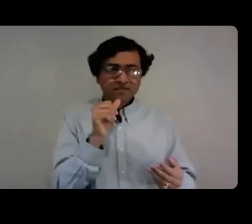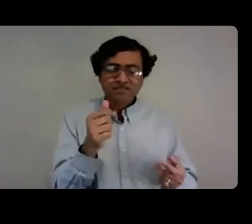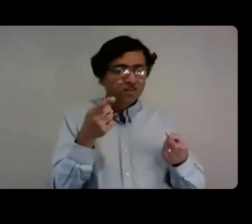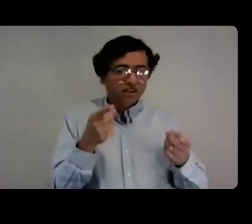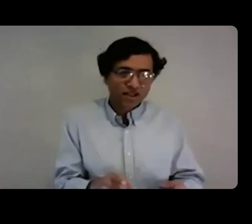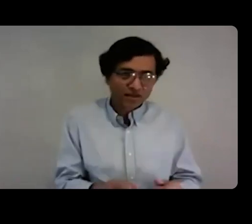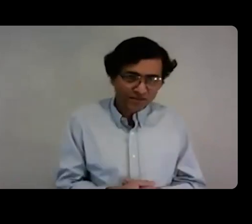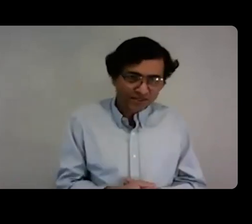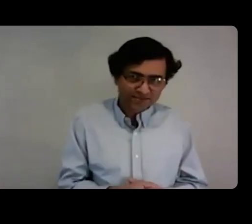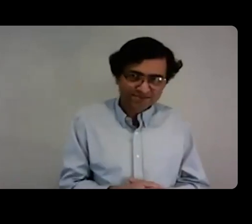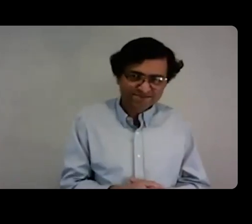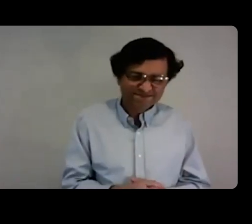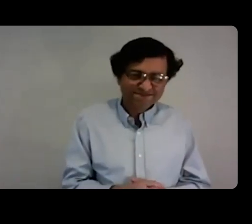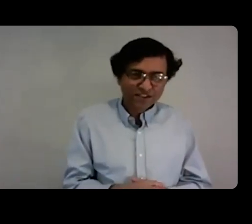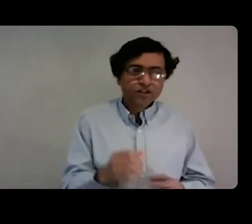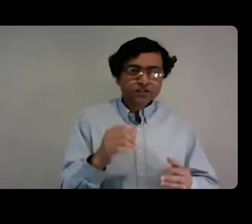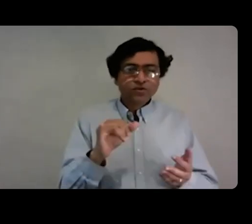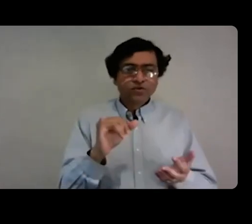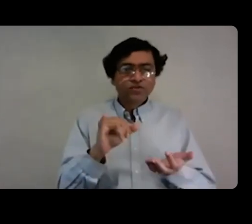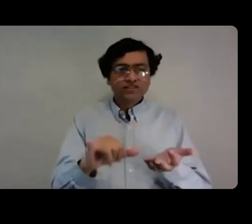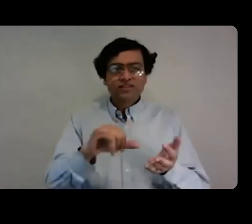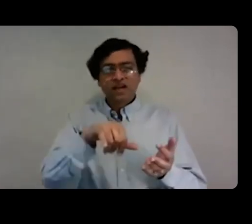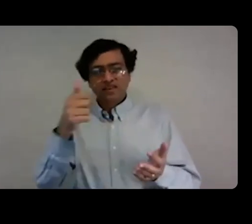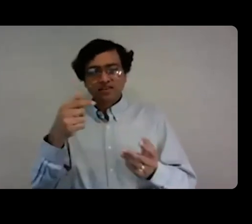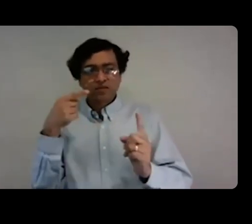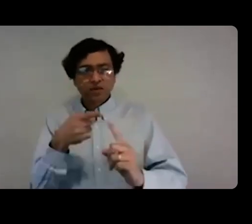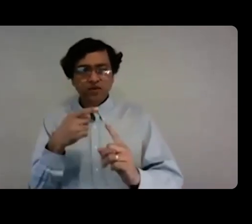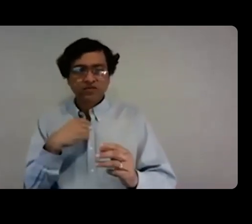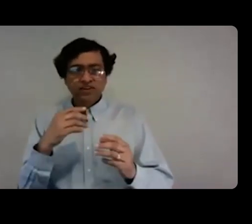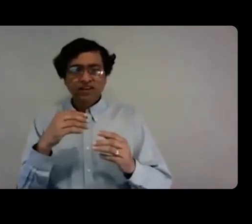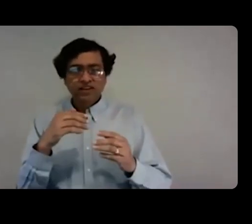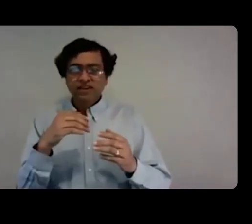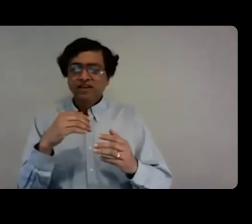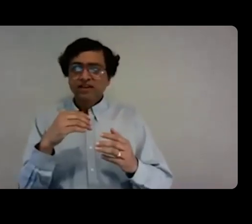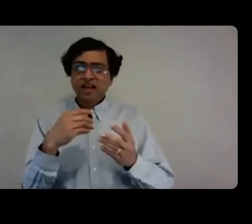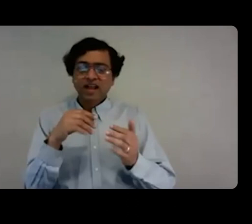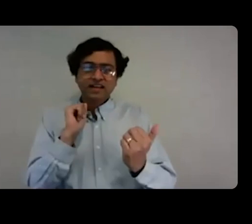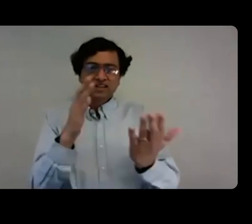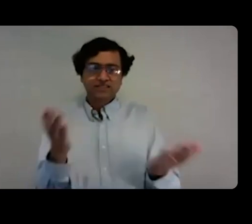technologies to be used and so of course those ideas might not have been shared with a relevant